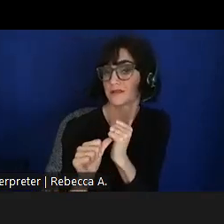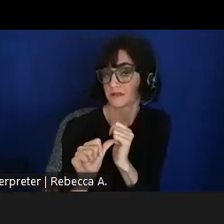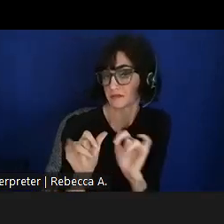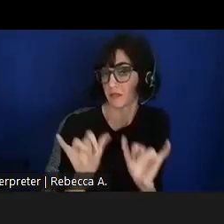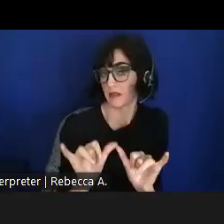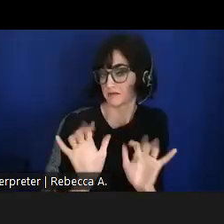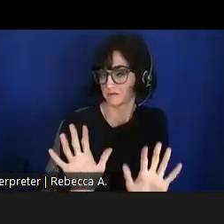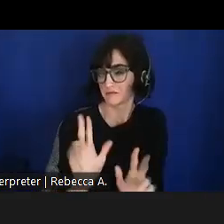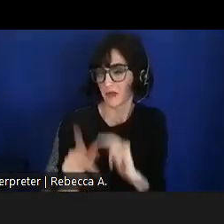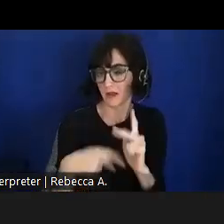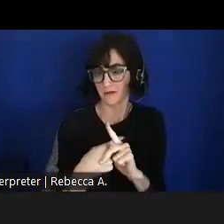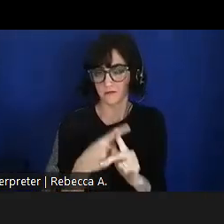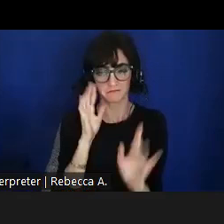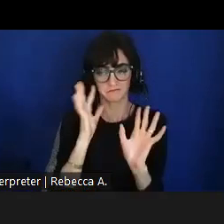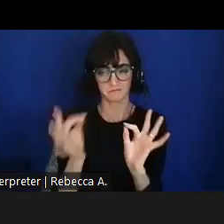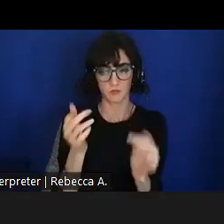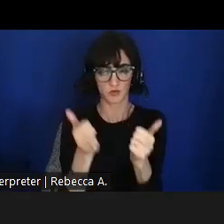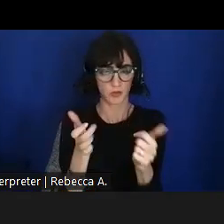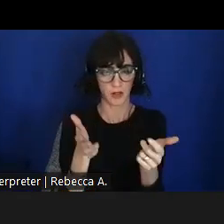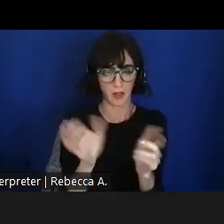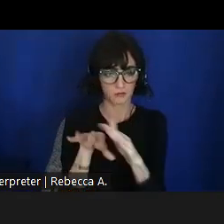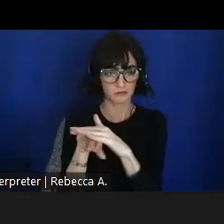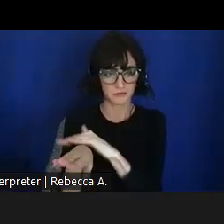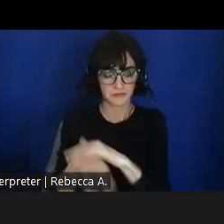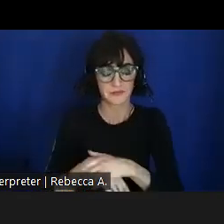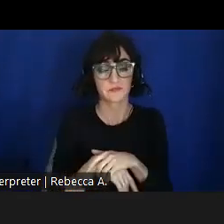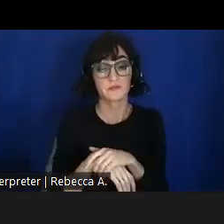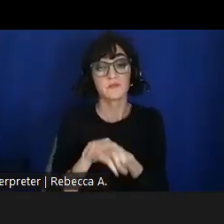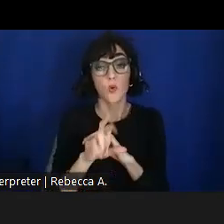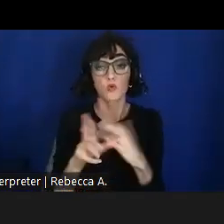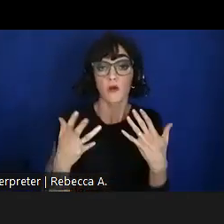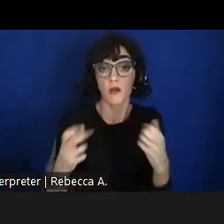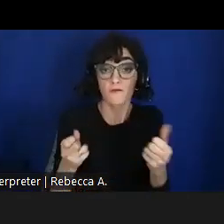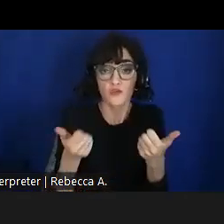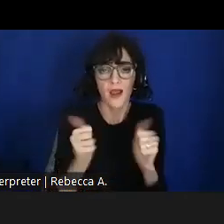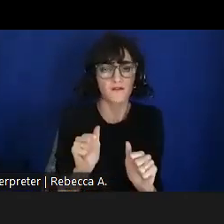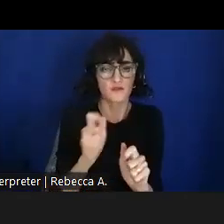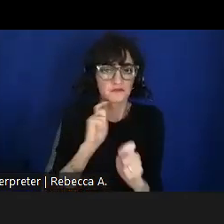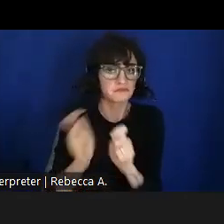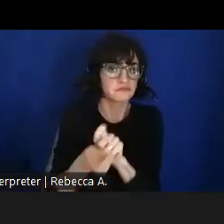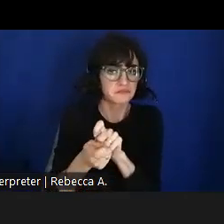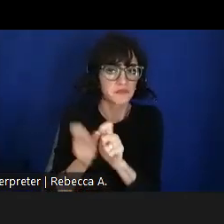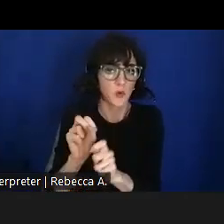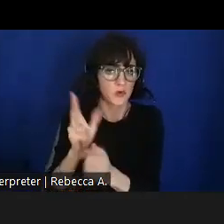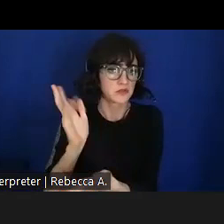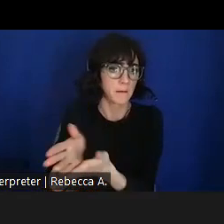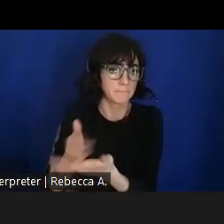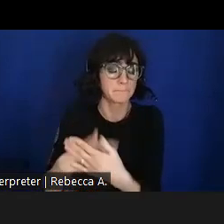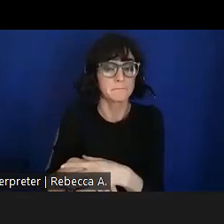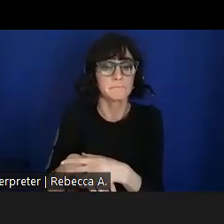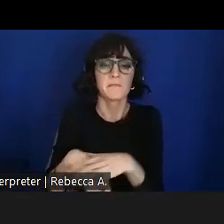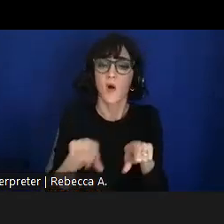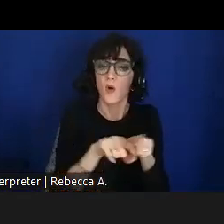sabotaging recovery efforts and using stigma associated with substance use to discredit